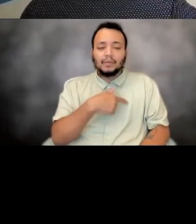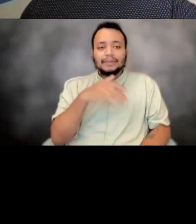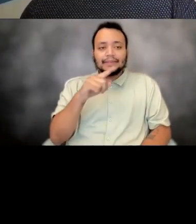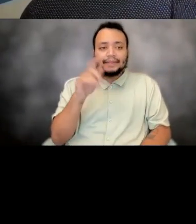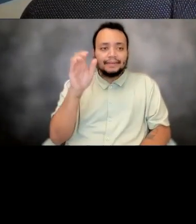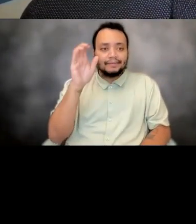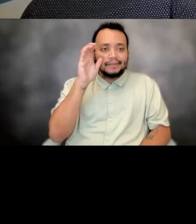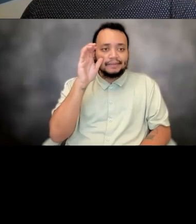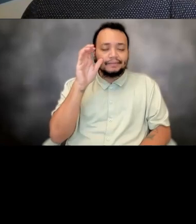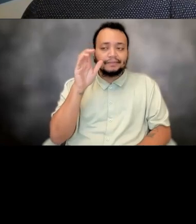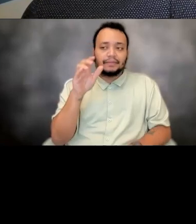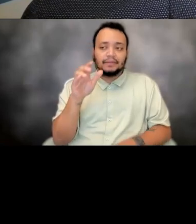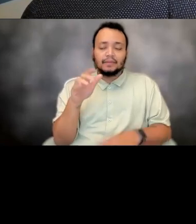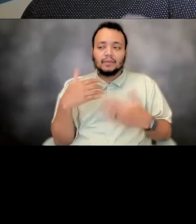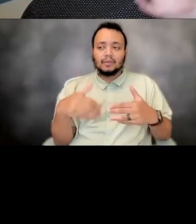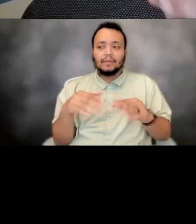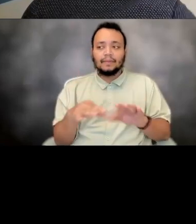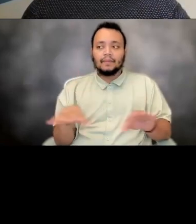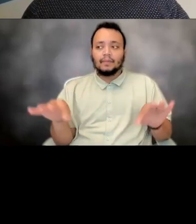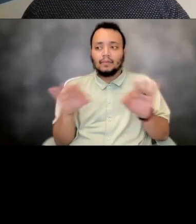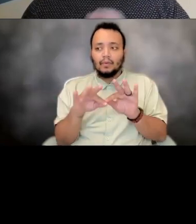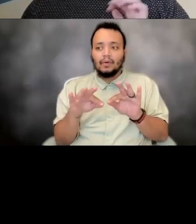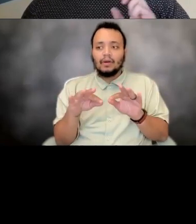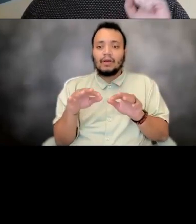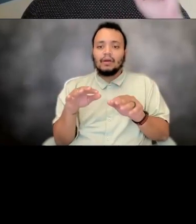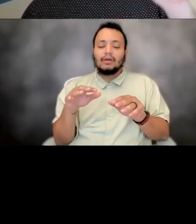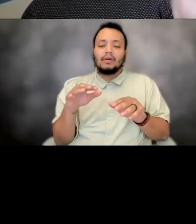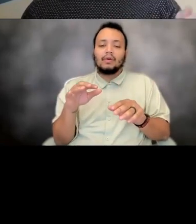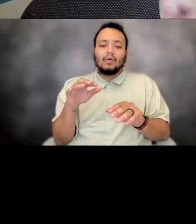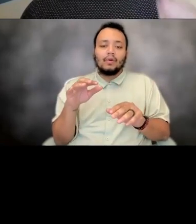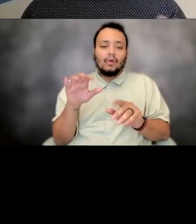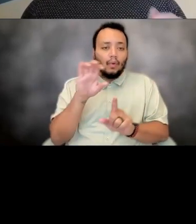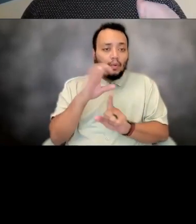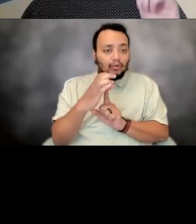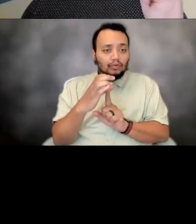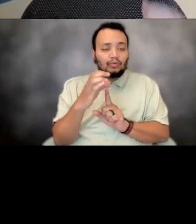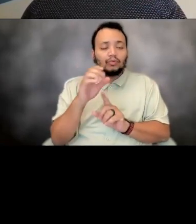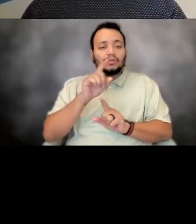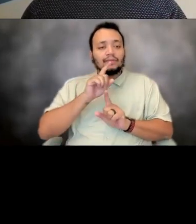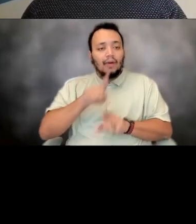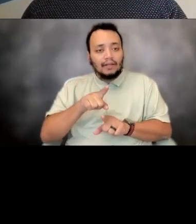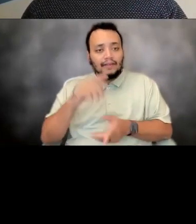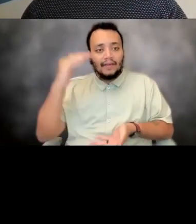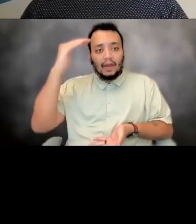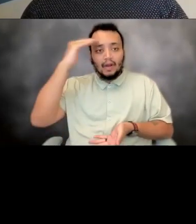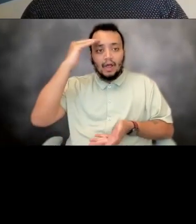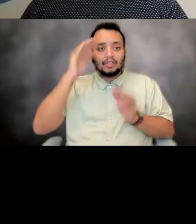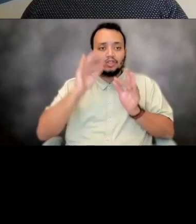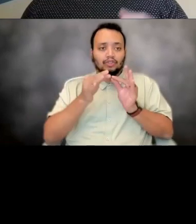the need for culturally responsive and knowledgeable interpreters,